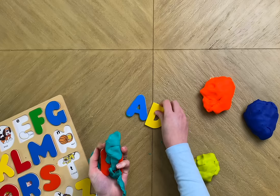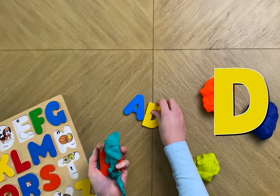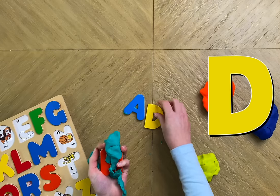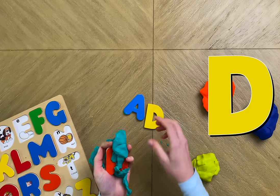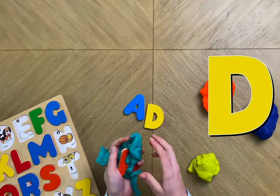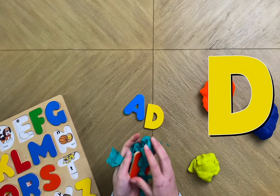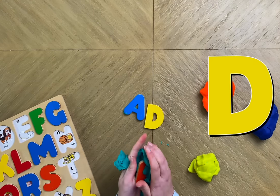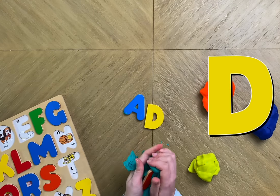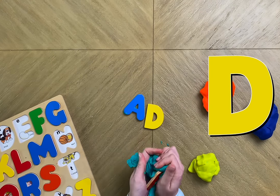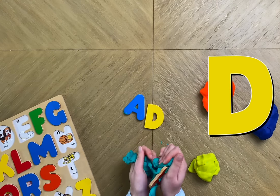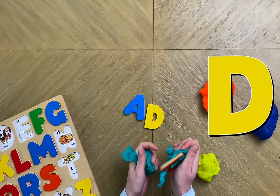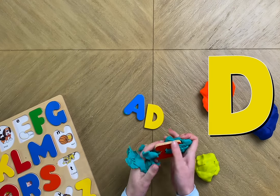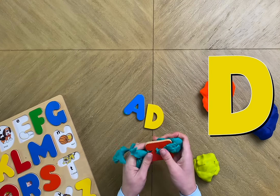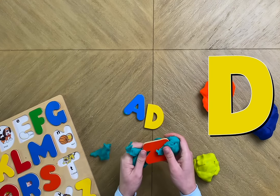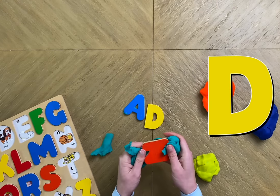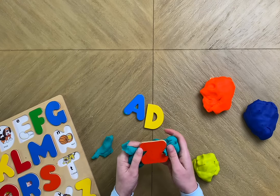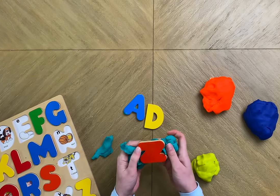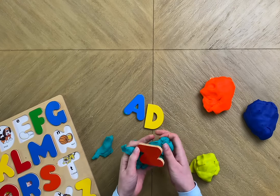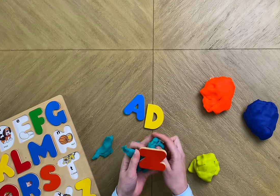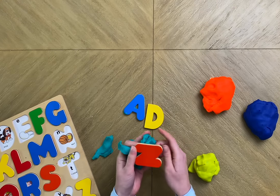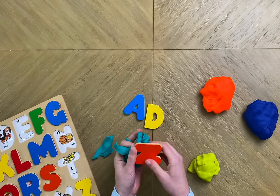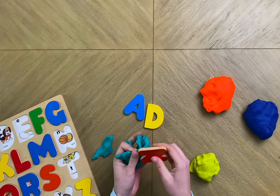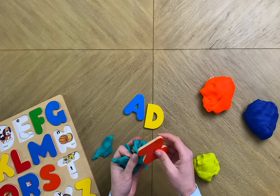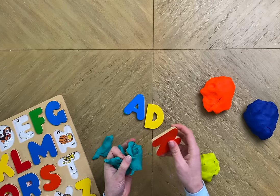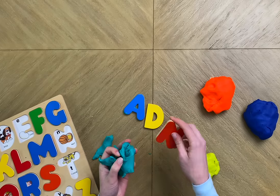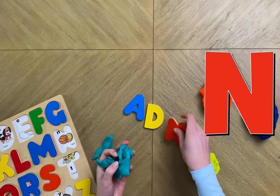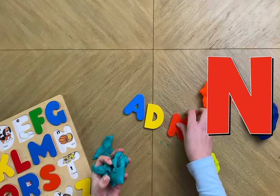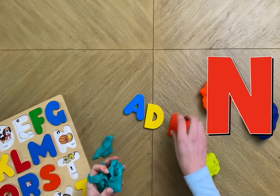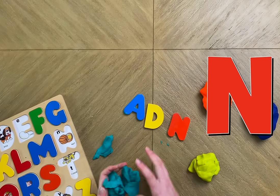D and N.